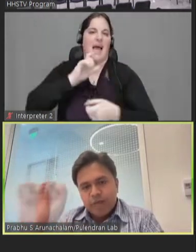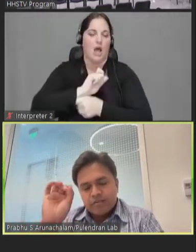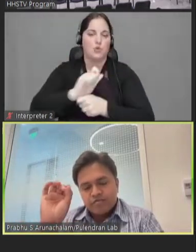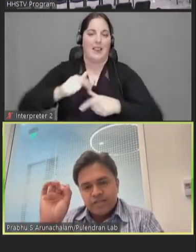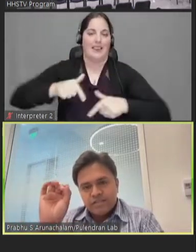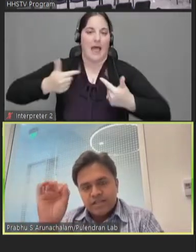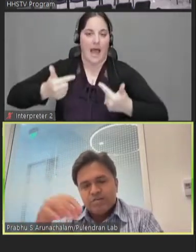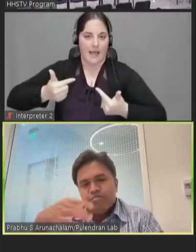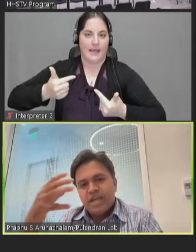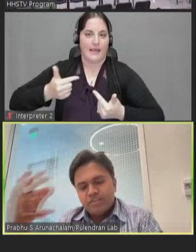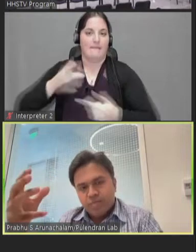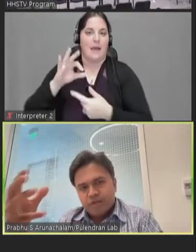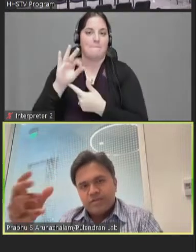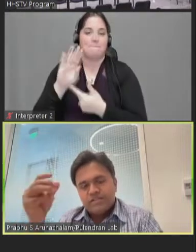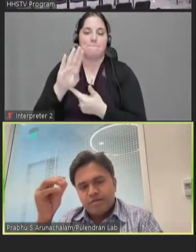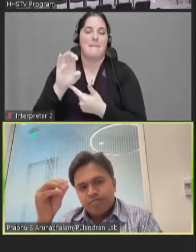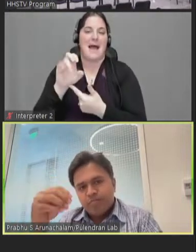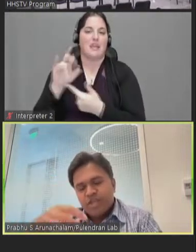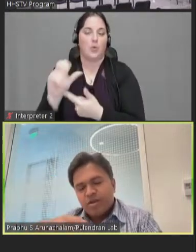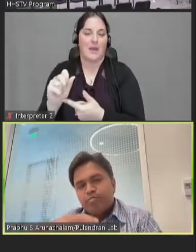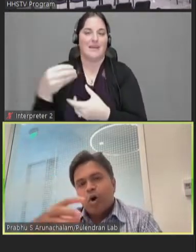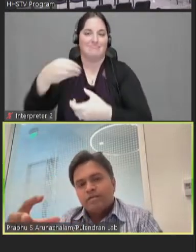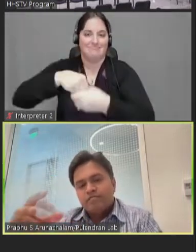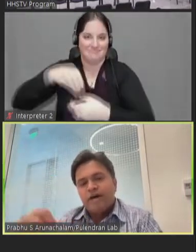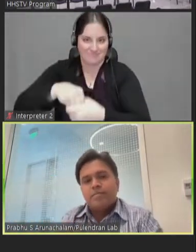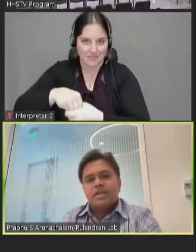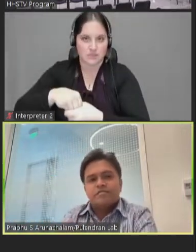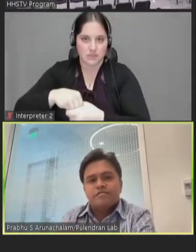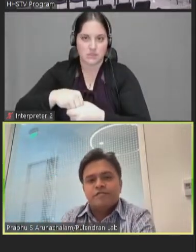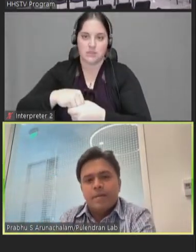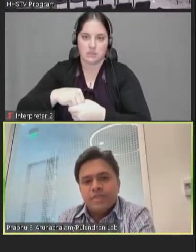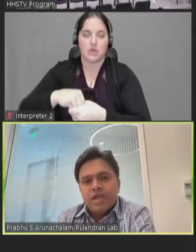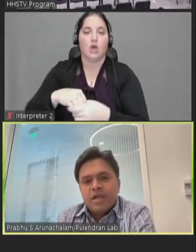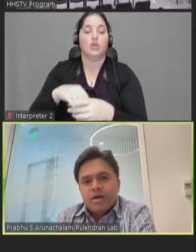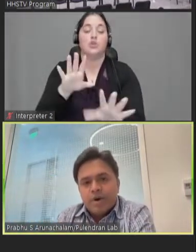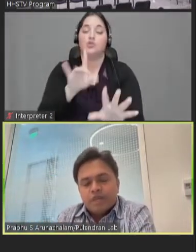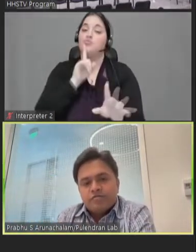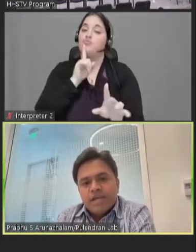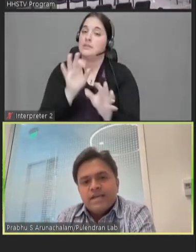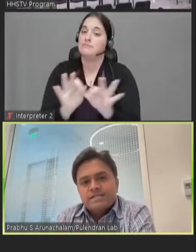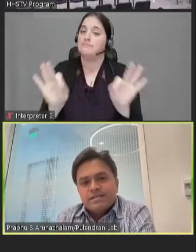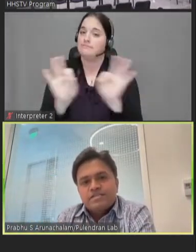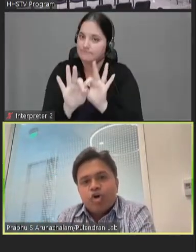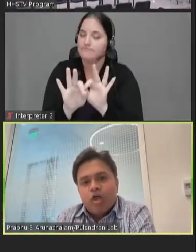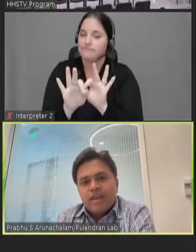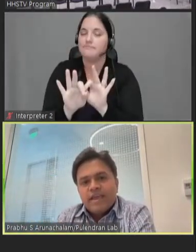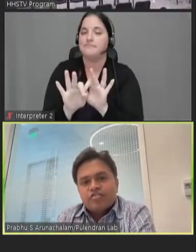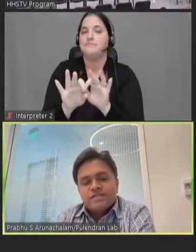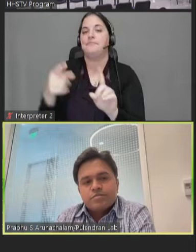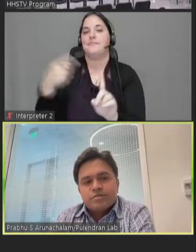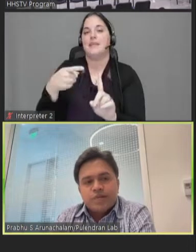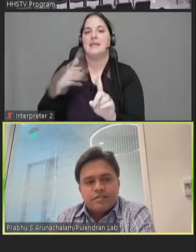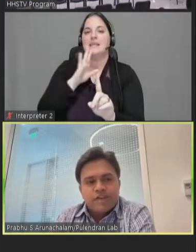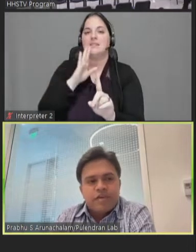pathways. The major pathway -- important family of pathway, is this toll-like receptor pathway.